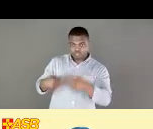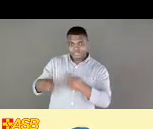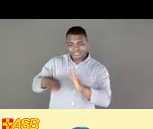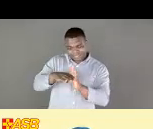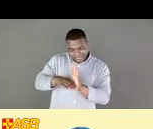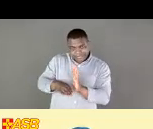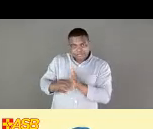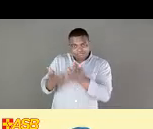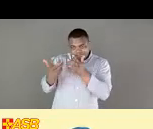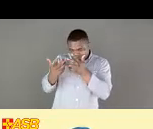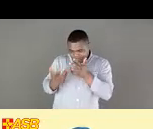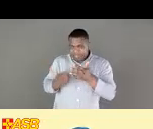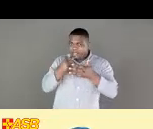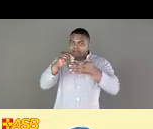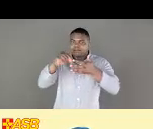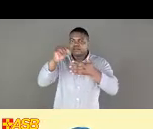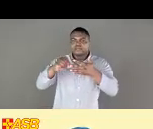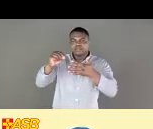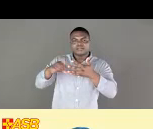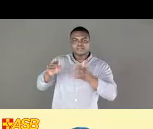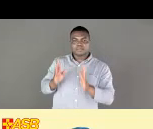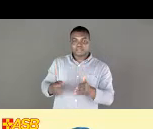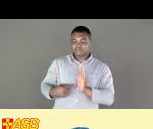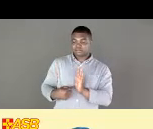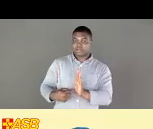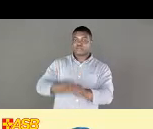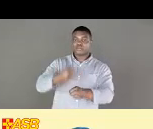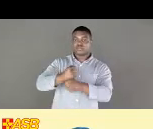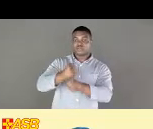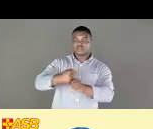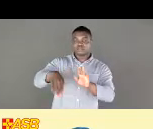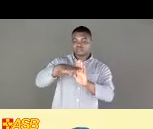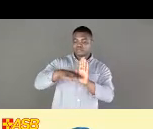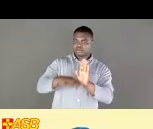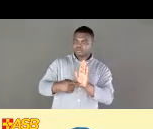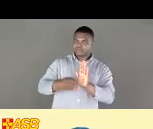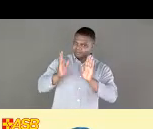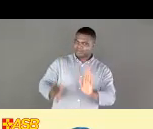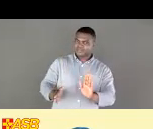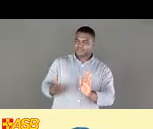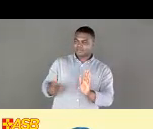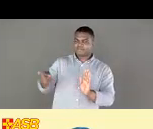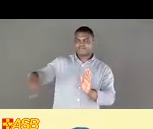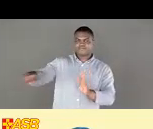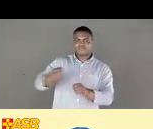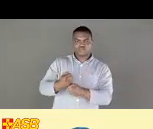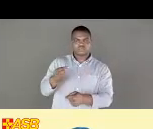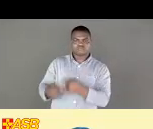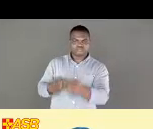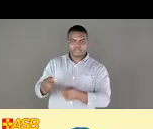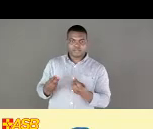Therefore, what we find is that the op eds at the local level, oftentimes tend to then become